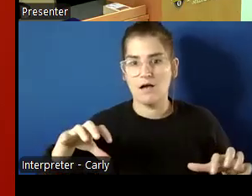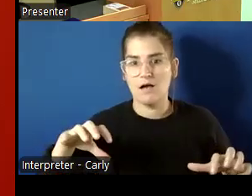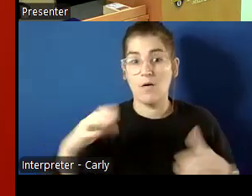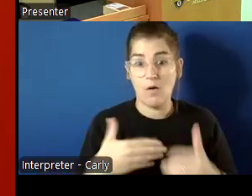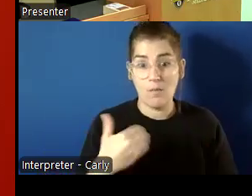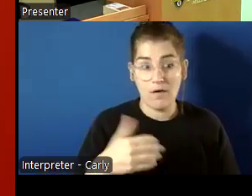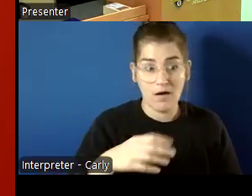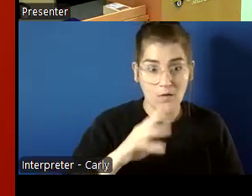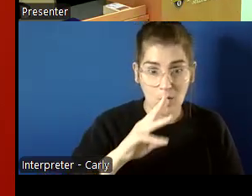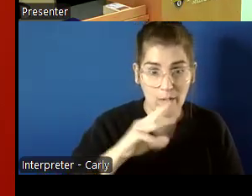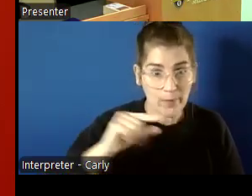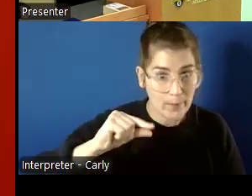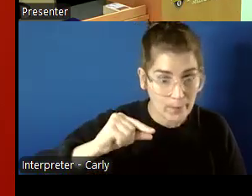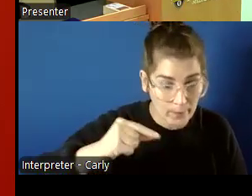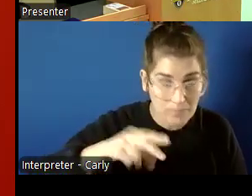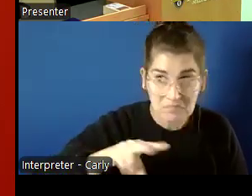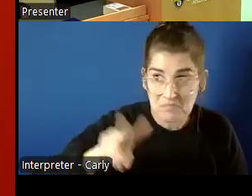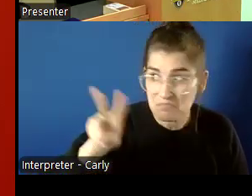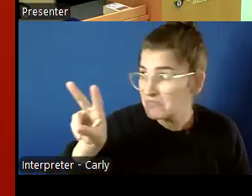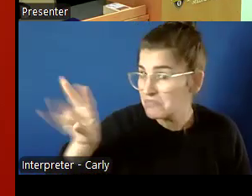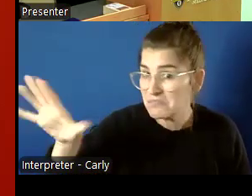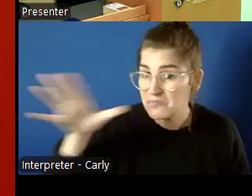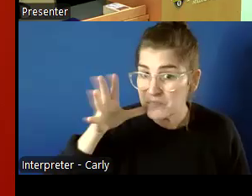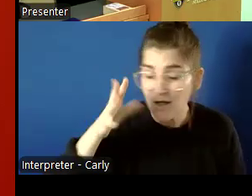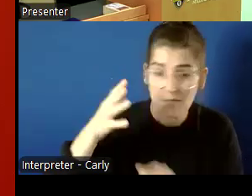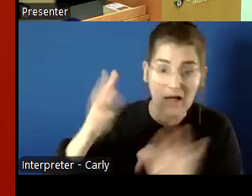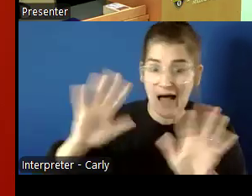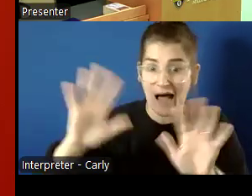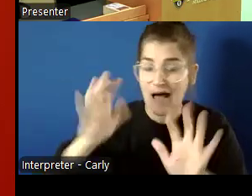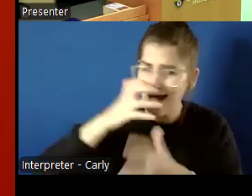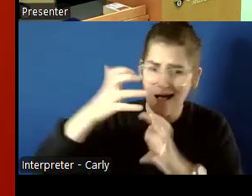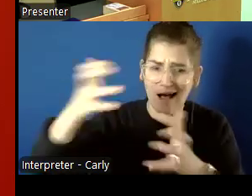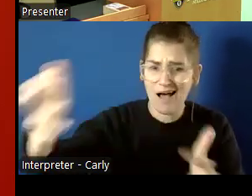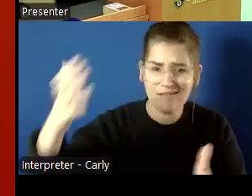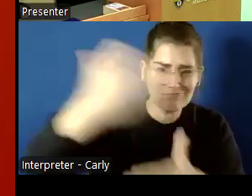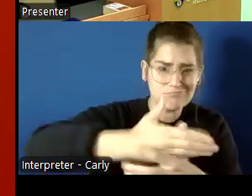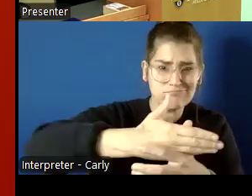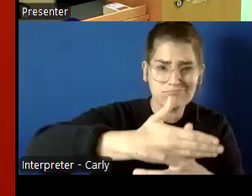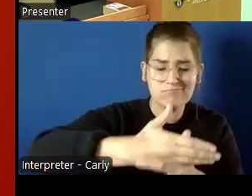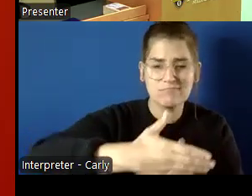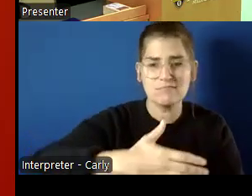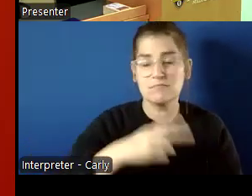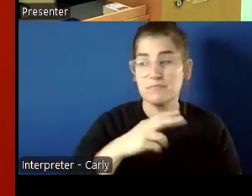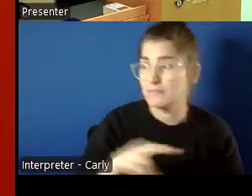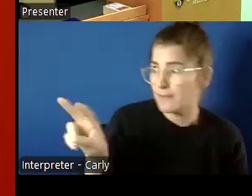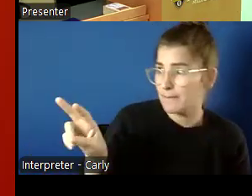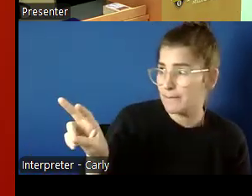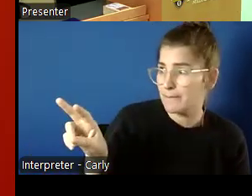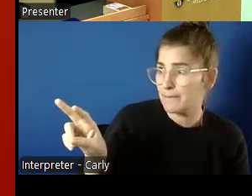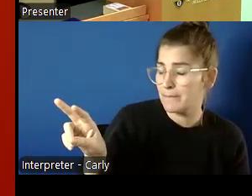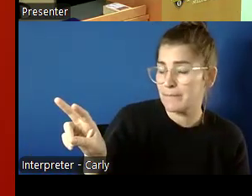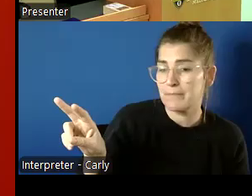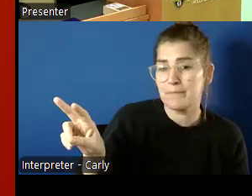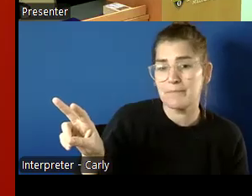the water fountain and looked up in response to her mother's scream, she looked up and every eye